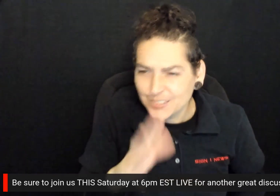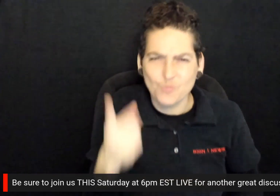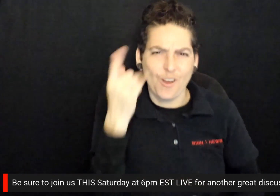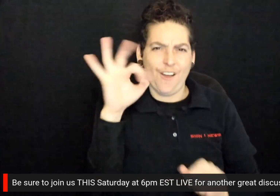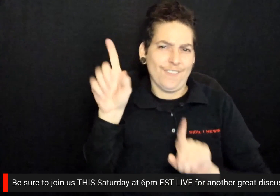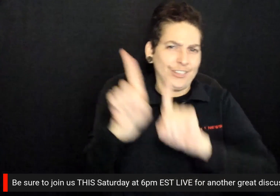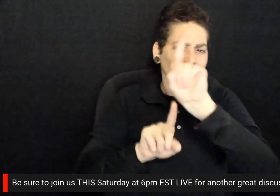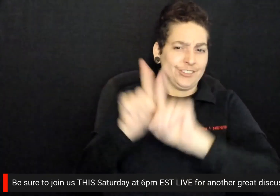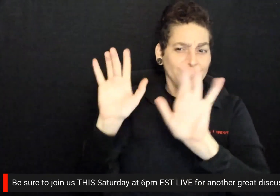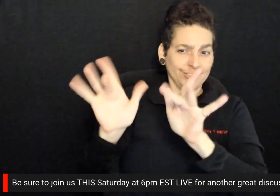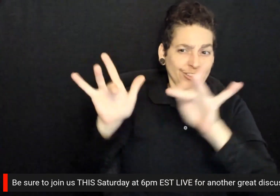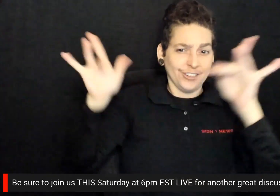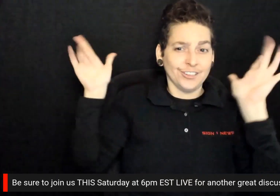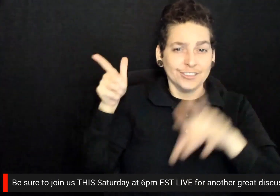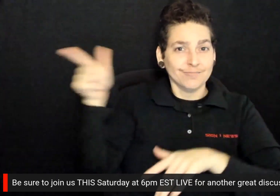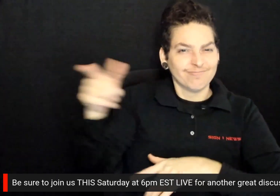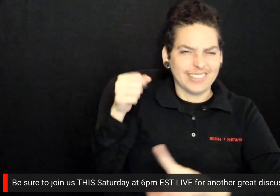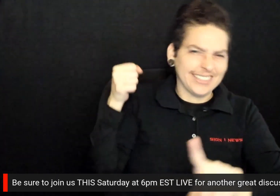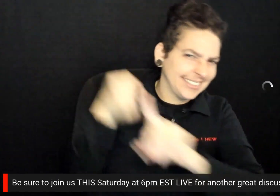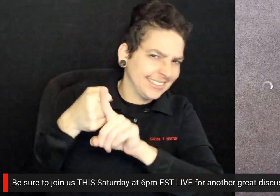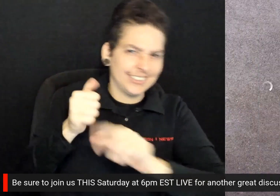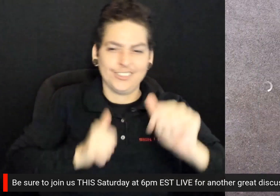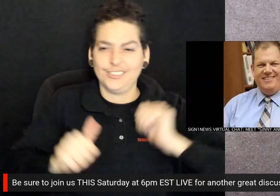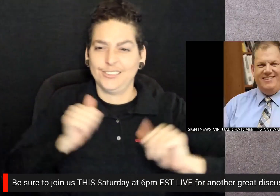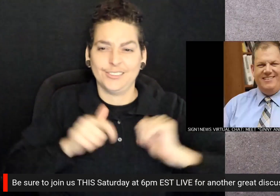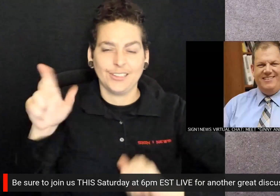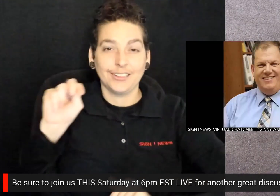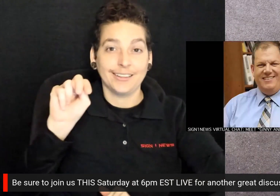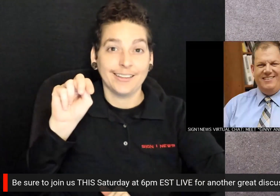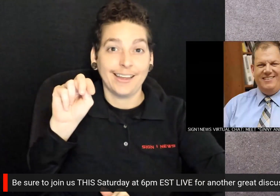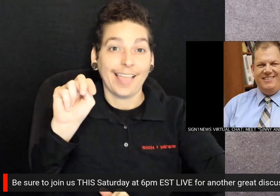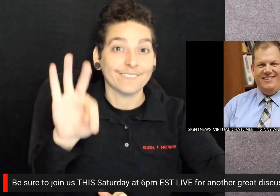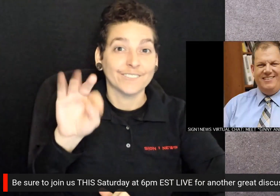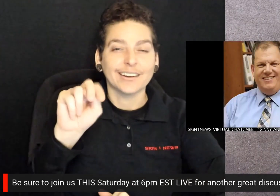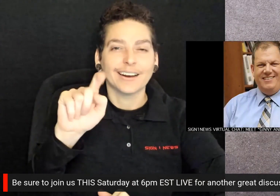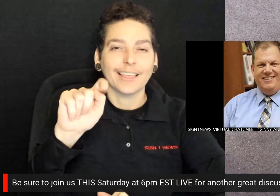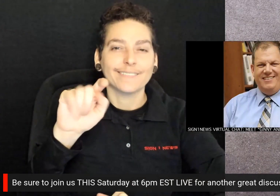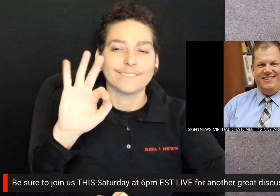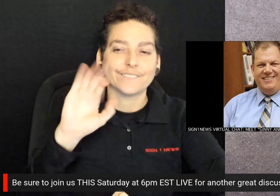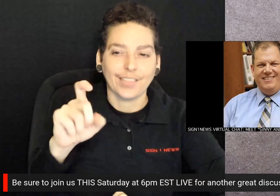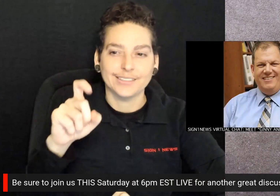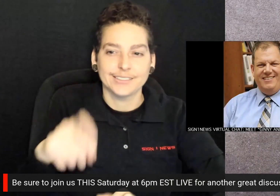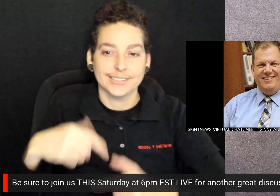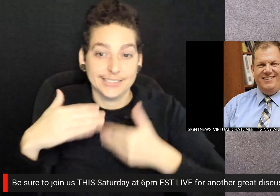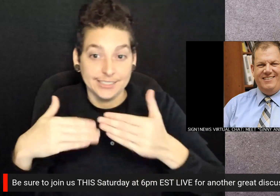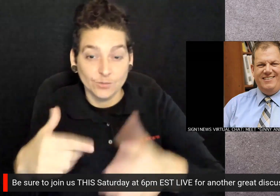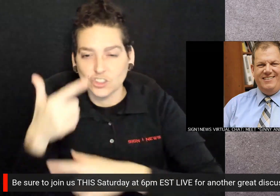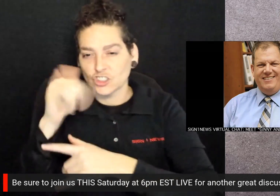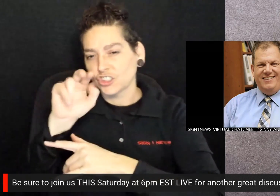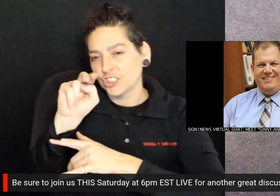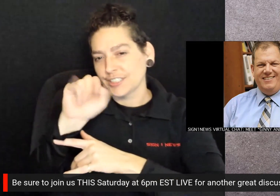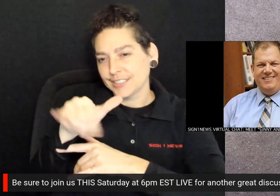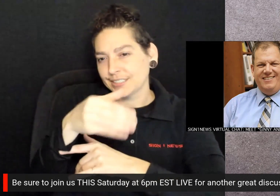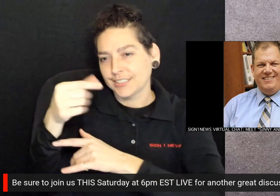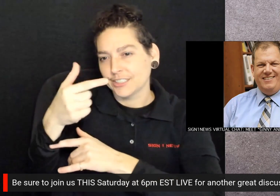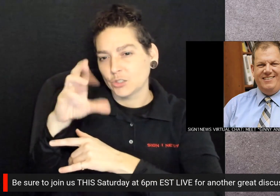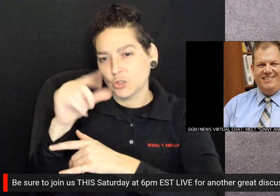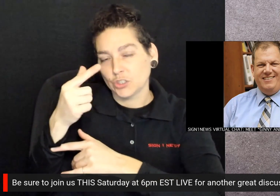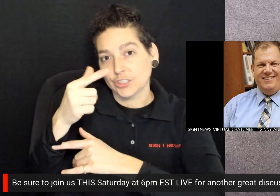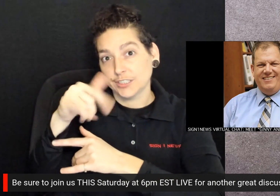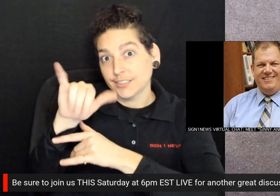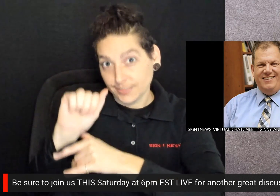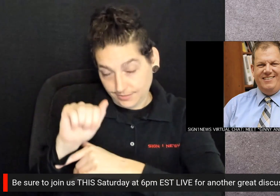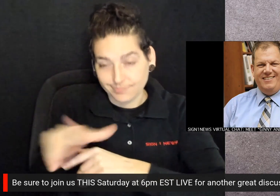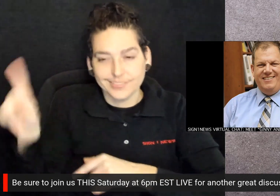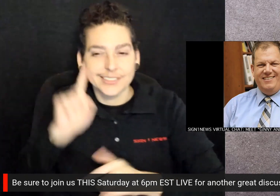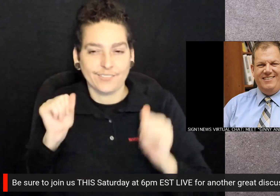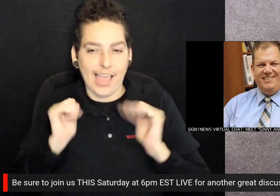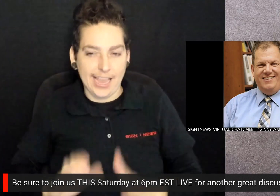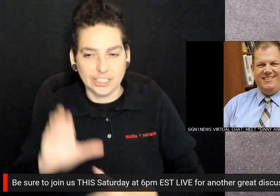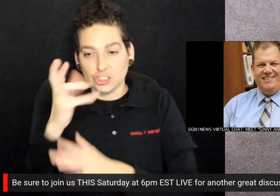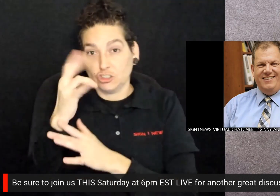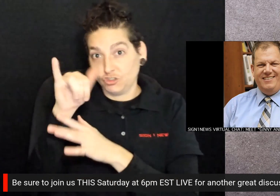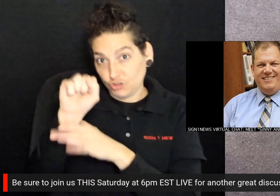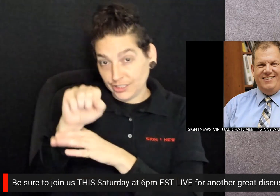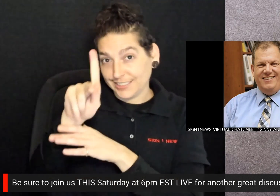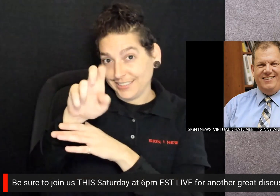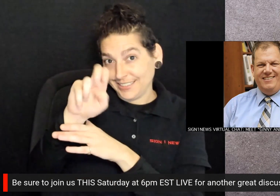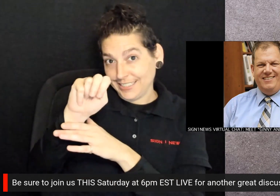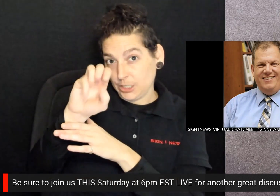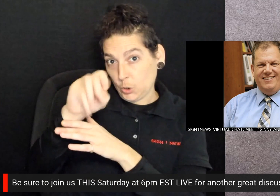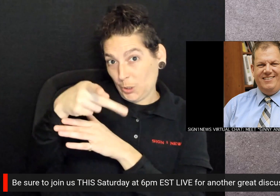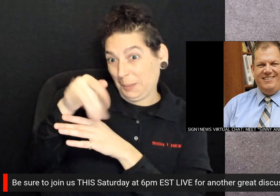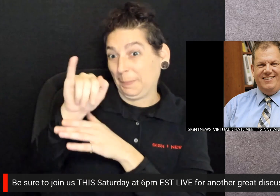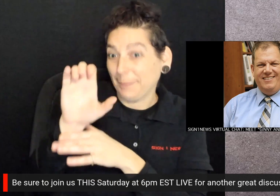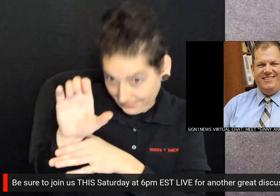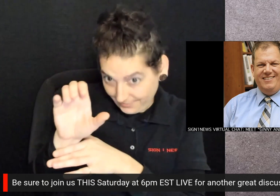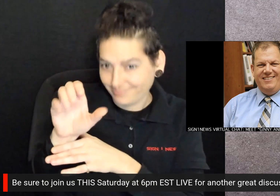a live chat with one of the stars of the hit Netflix series Ginny and Georgia deaf actor